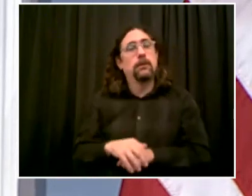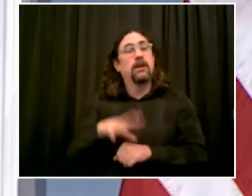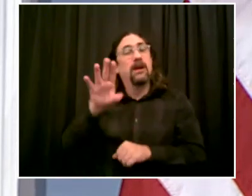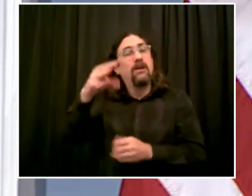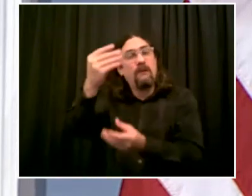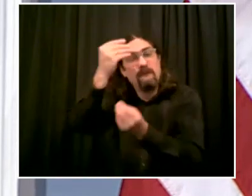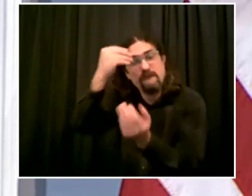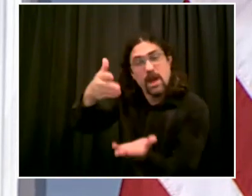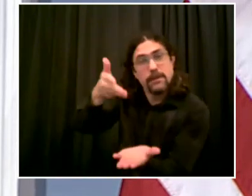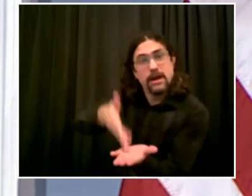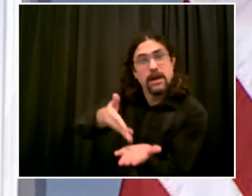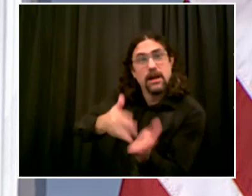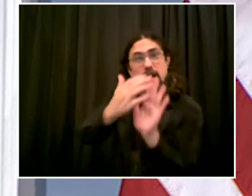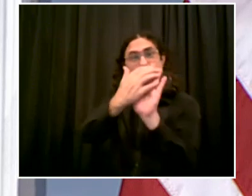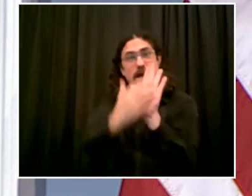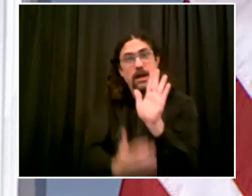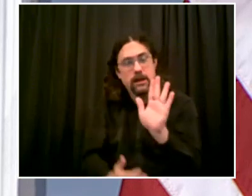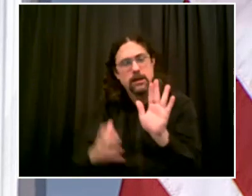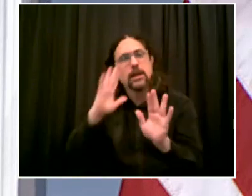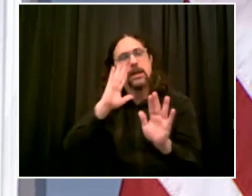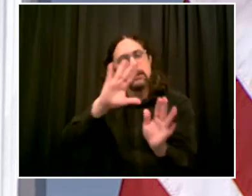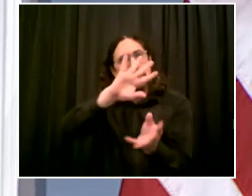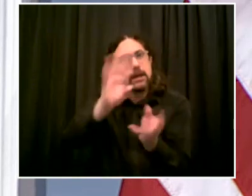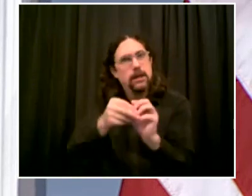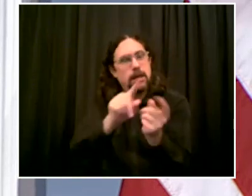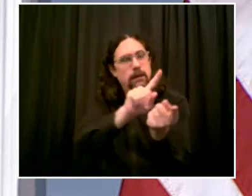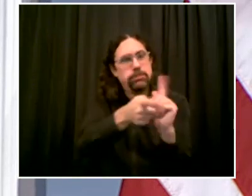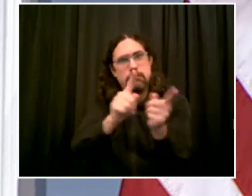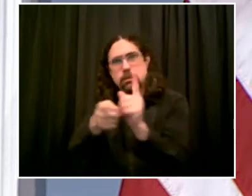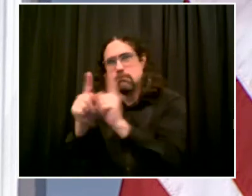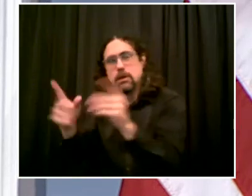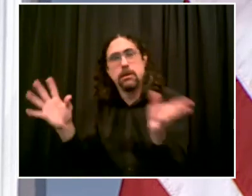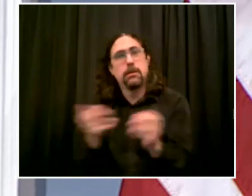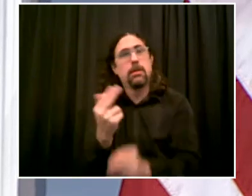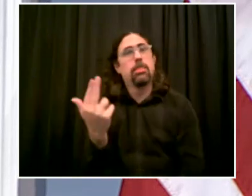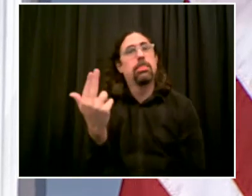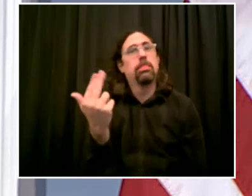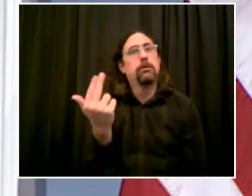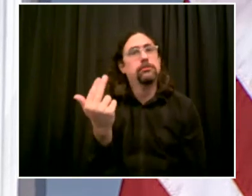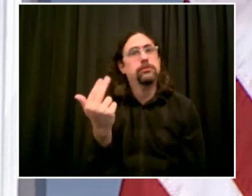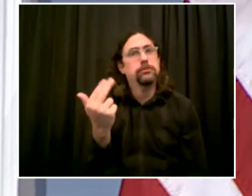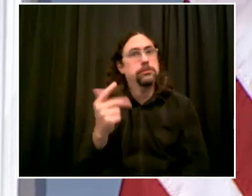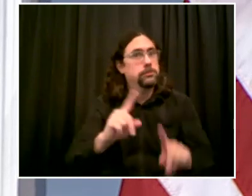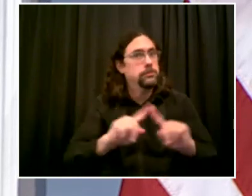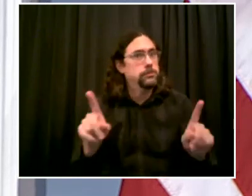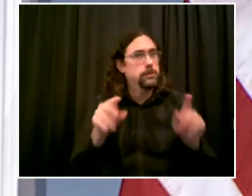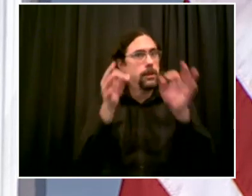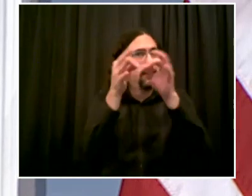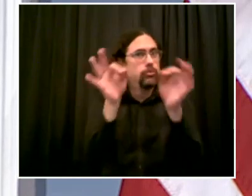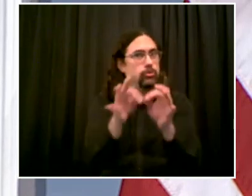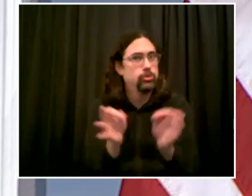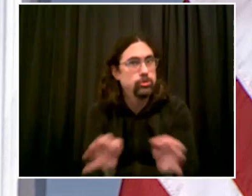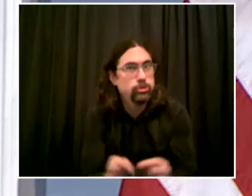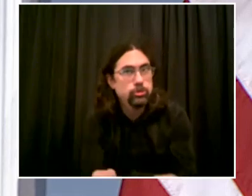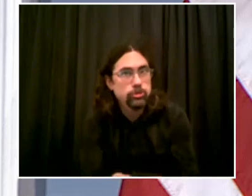THIS PACKAGE WILL BE TRANSLAD TETOIN 13 LANGUAGES AS WELL.